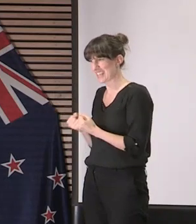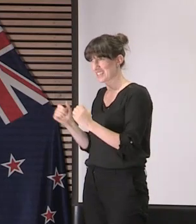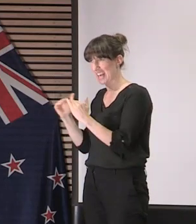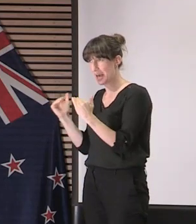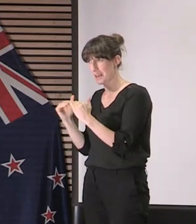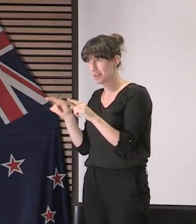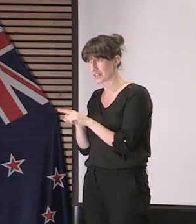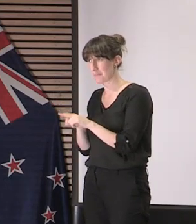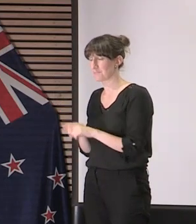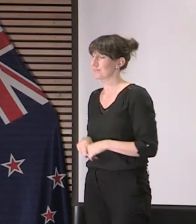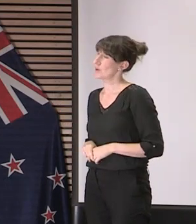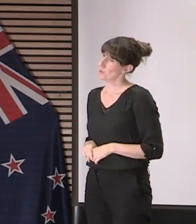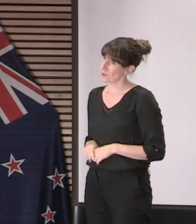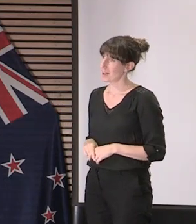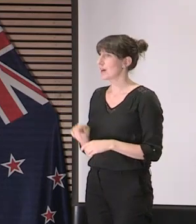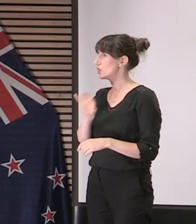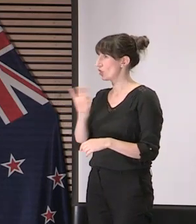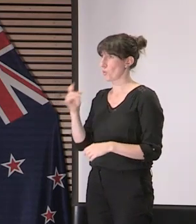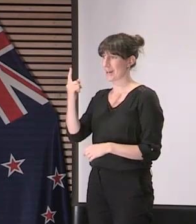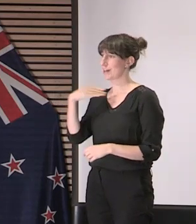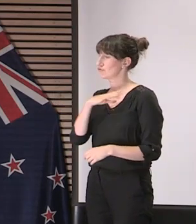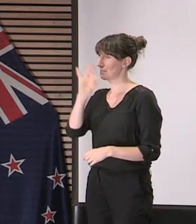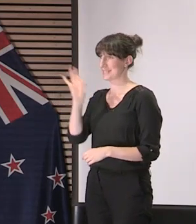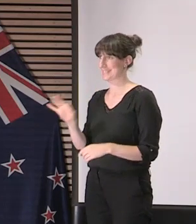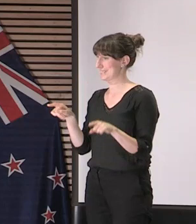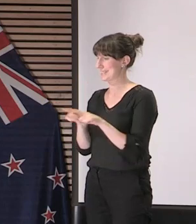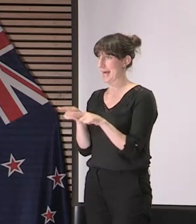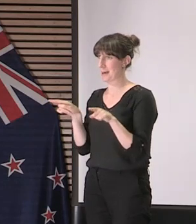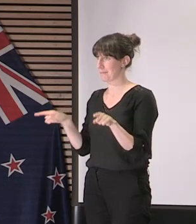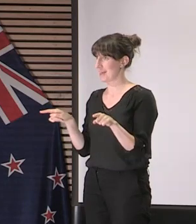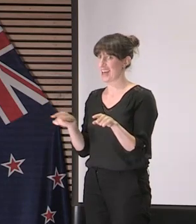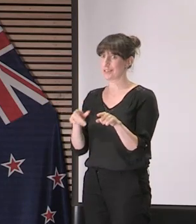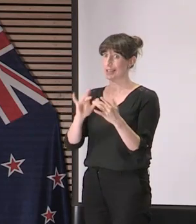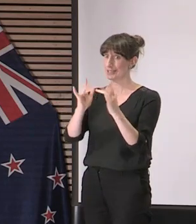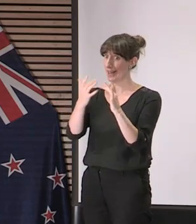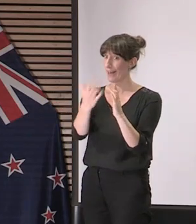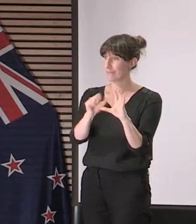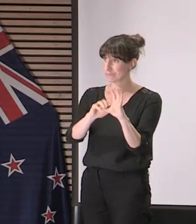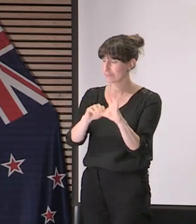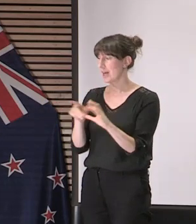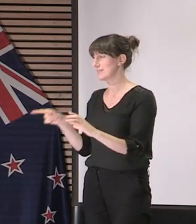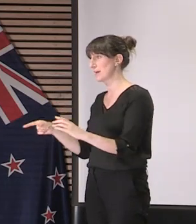They'll be getting a good standard of education. It won't be 100% consistent. Because some kids are going to